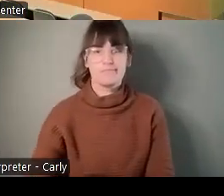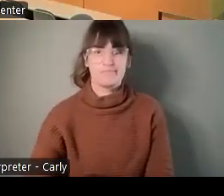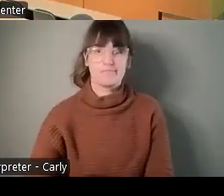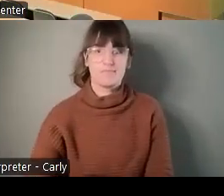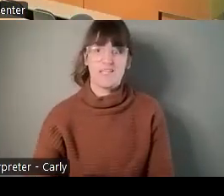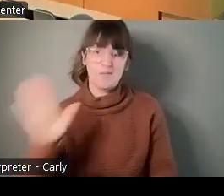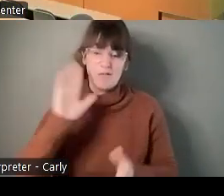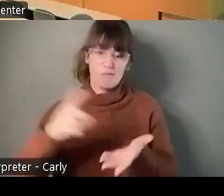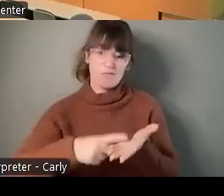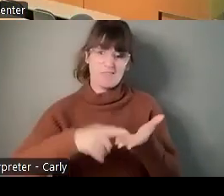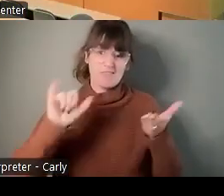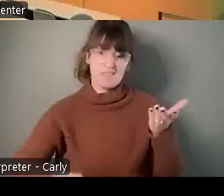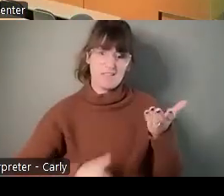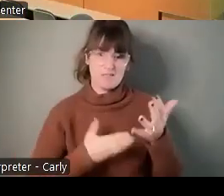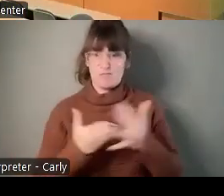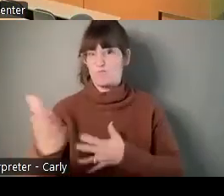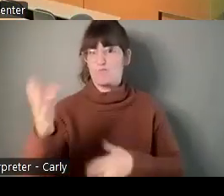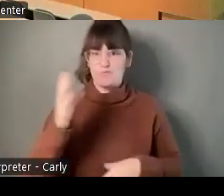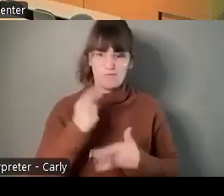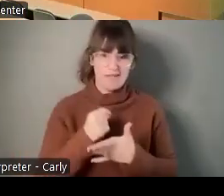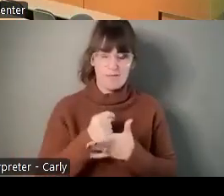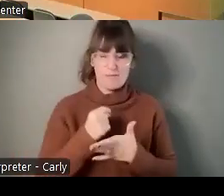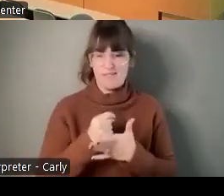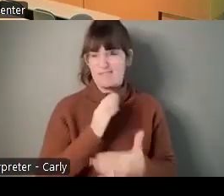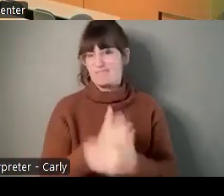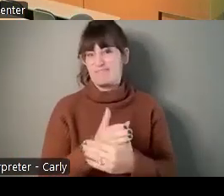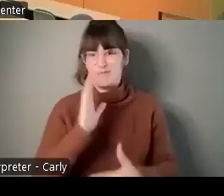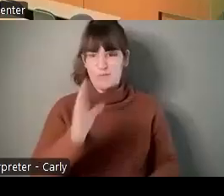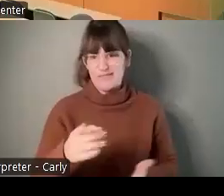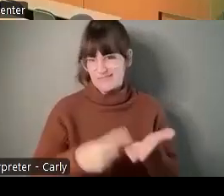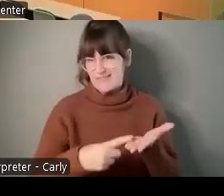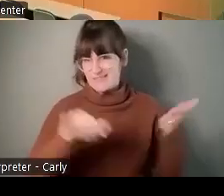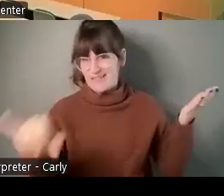throughout the therapy and the intervention as well when we talk about how functioning